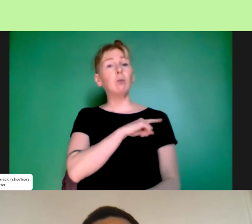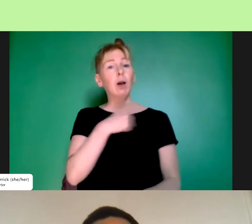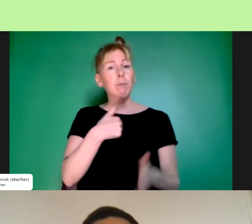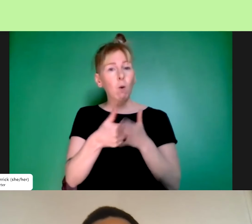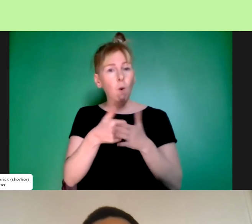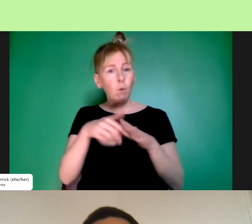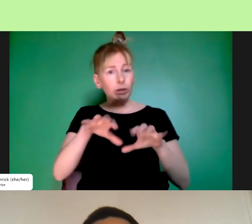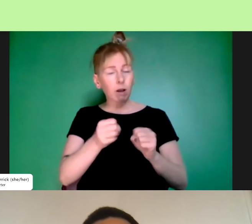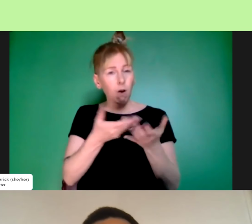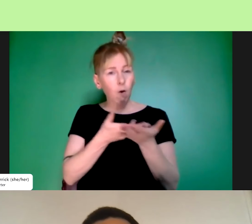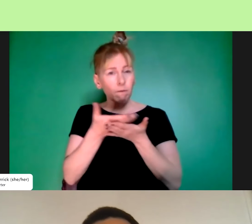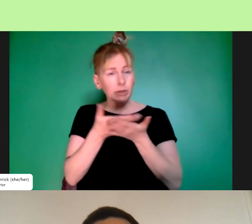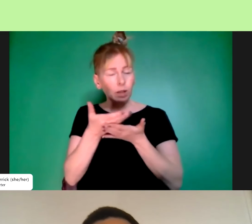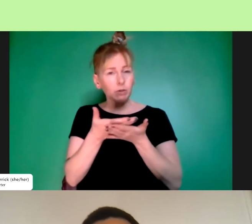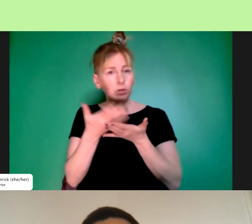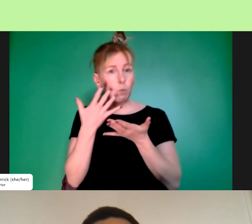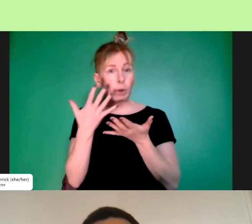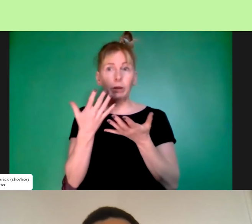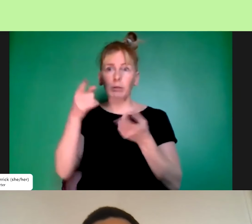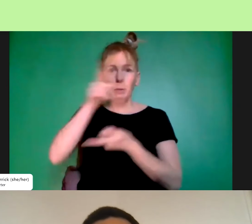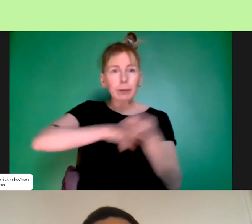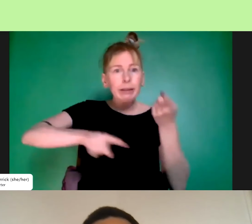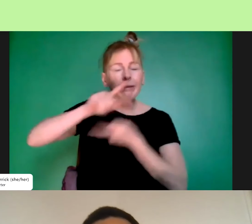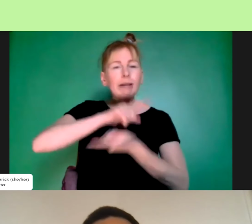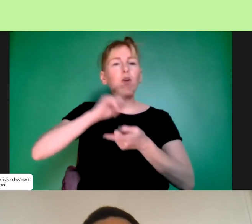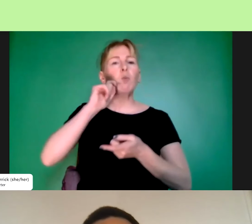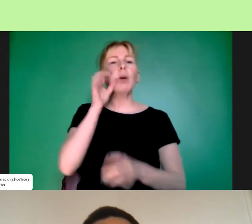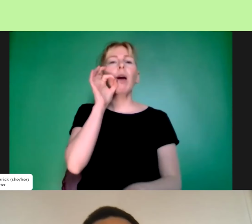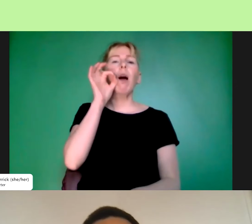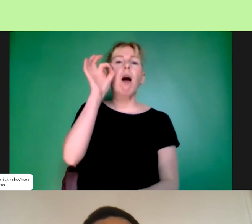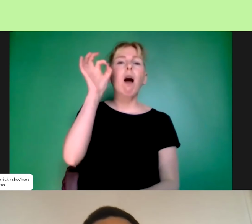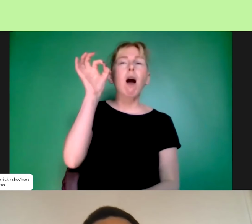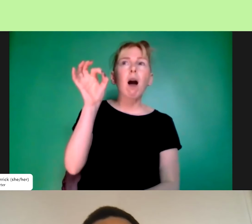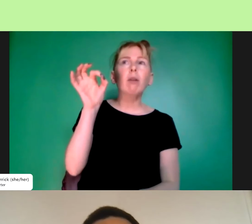way, I'm inviting them to come with me. I'm also acknowledging the work they've done to